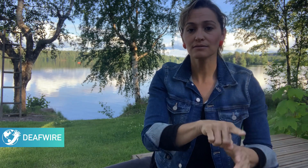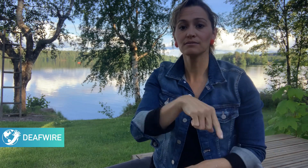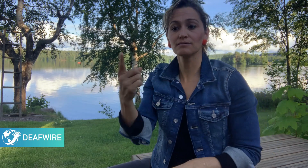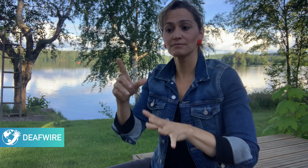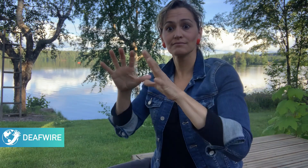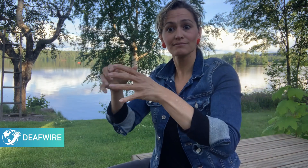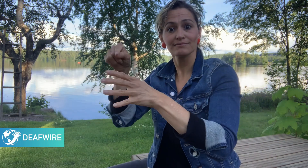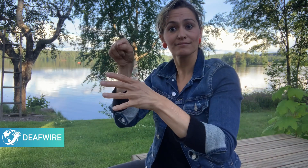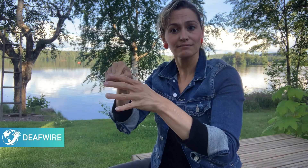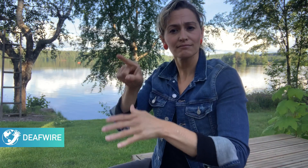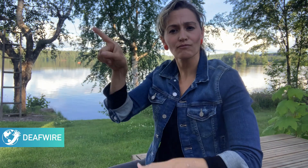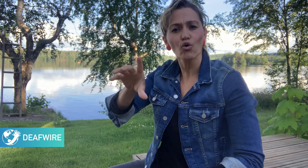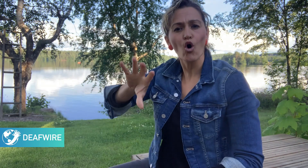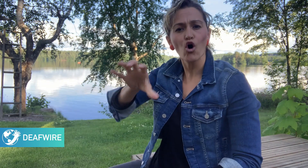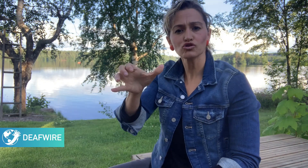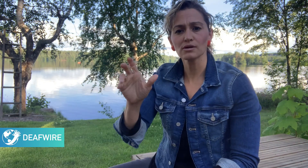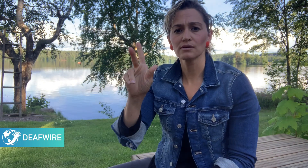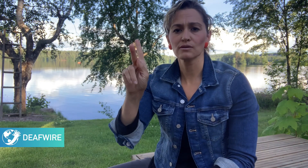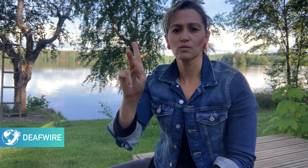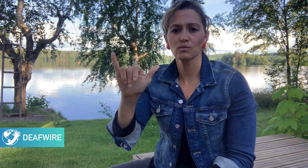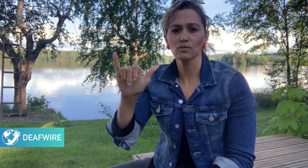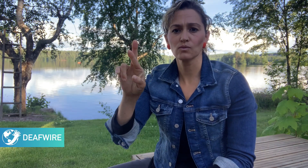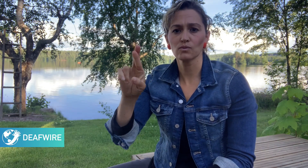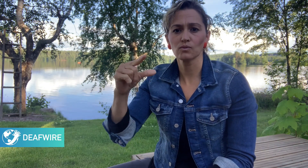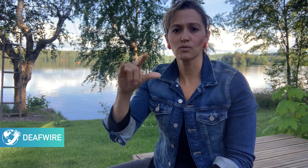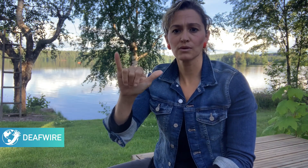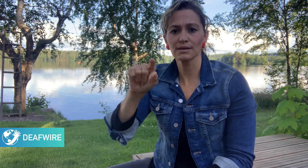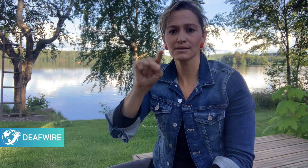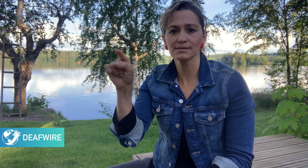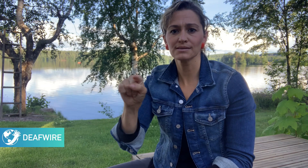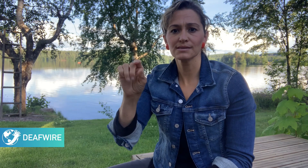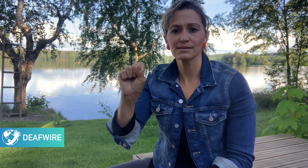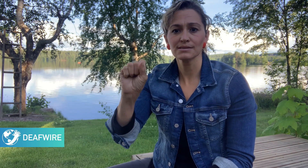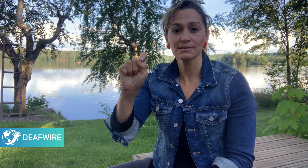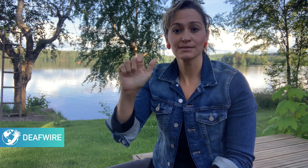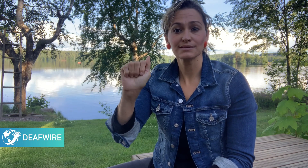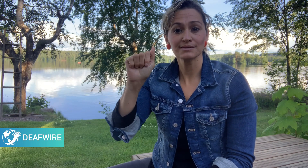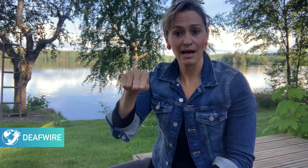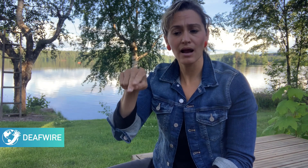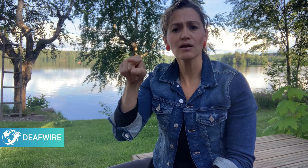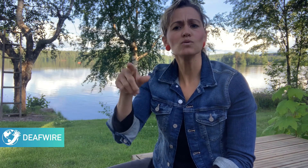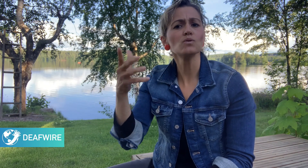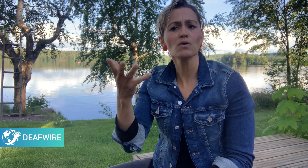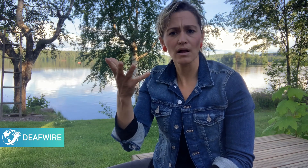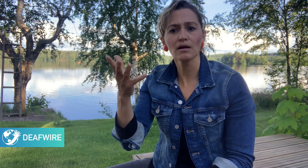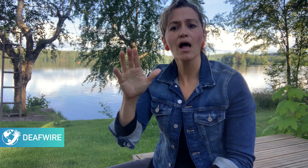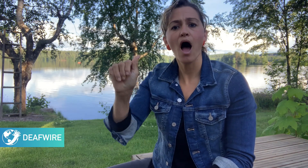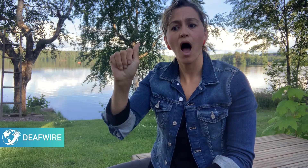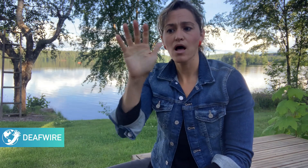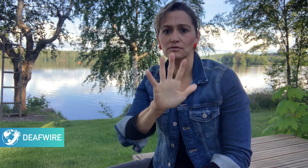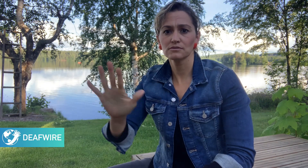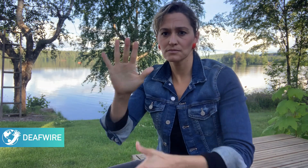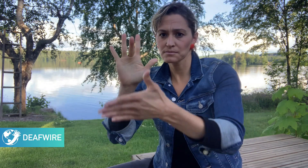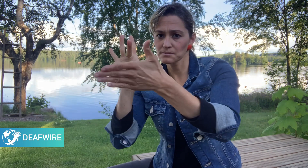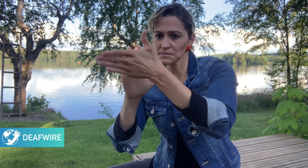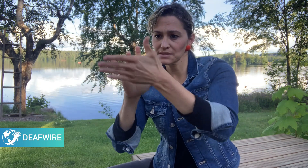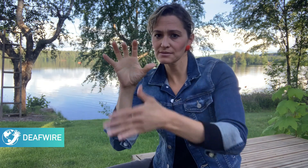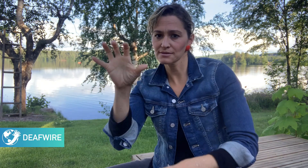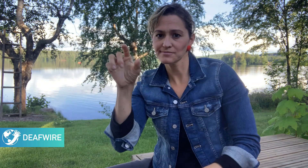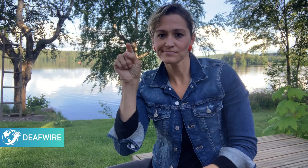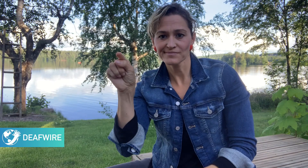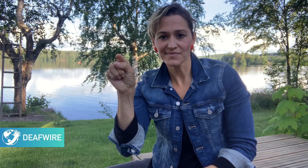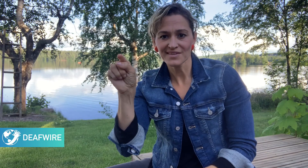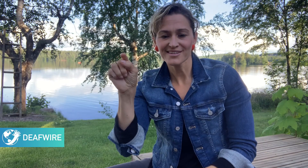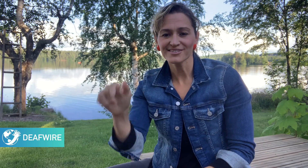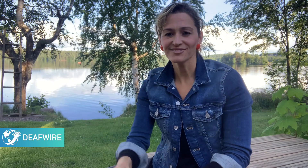the other in Kyrgyzstan, a country in Central Asia.